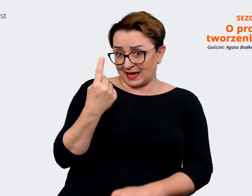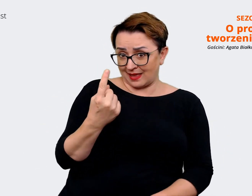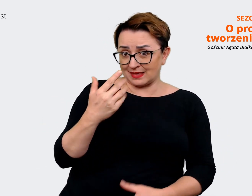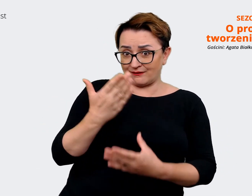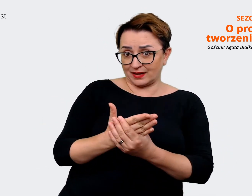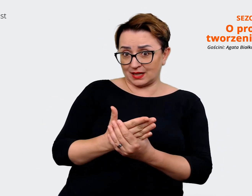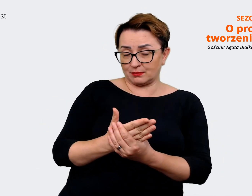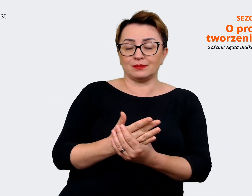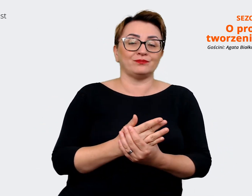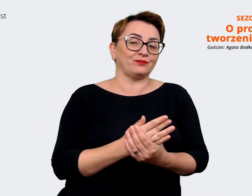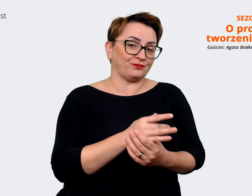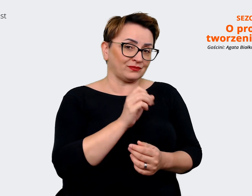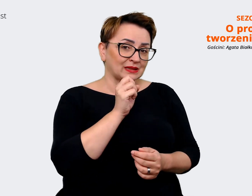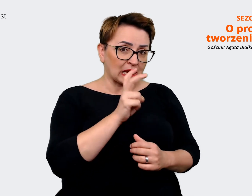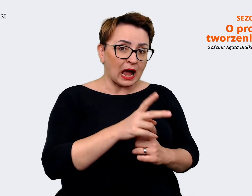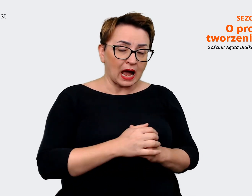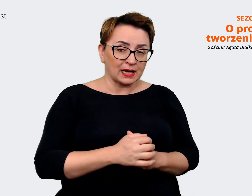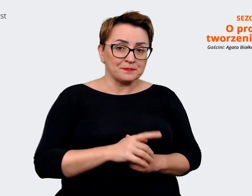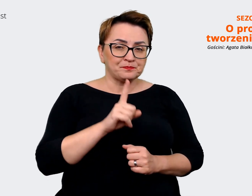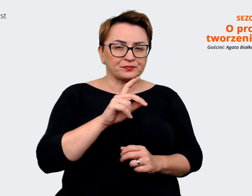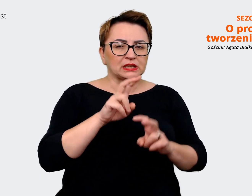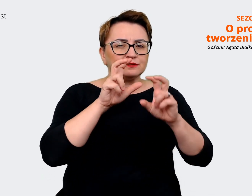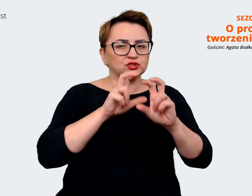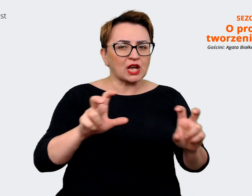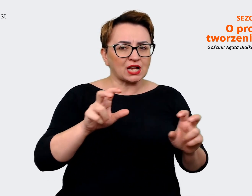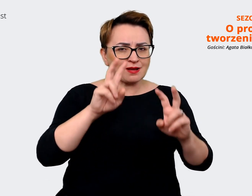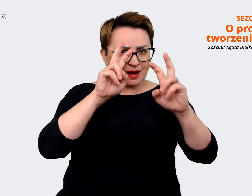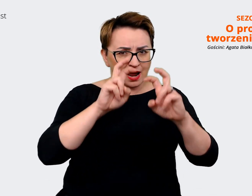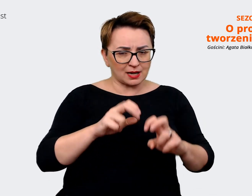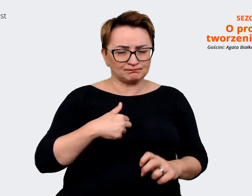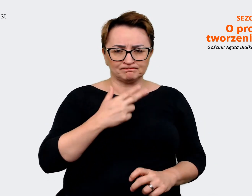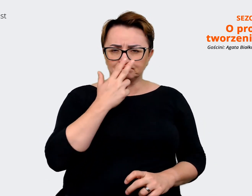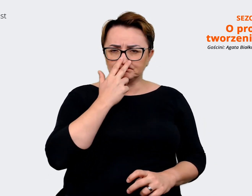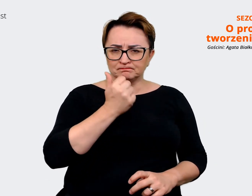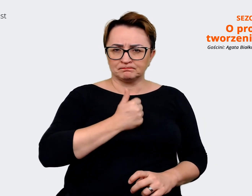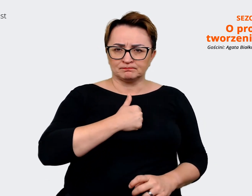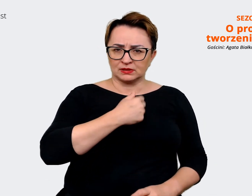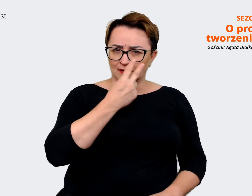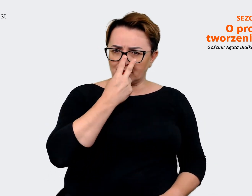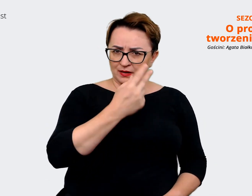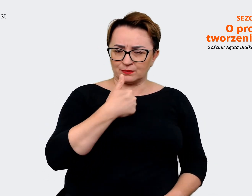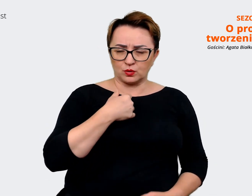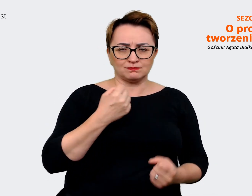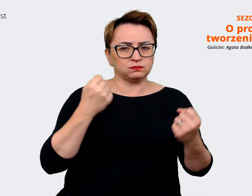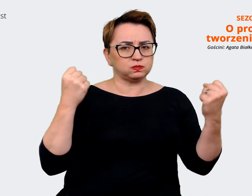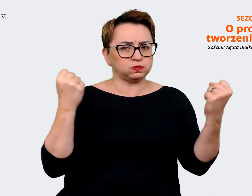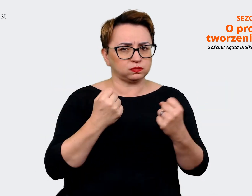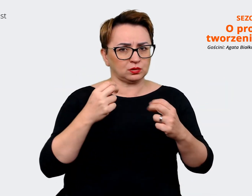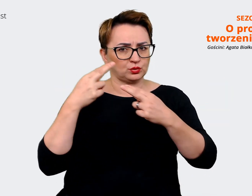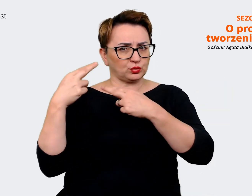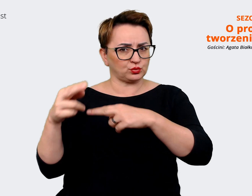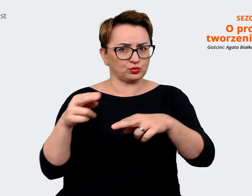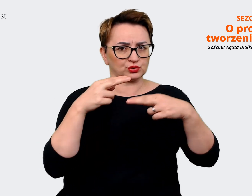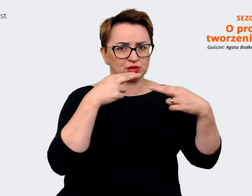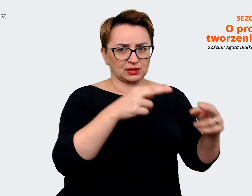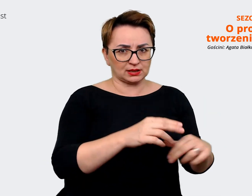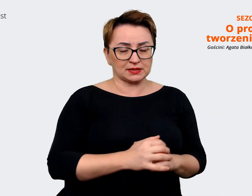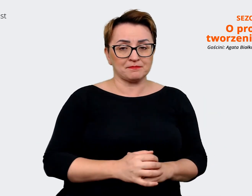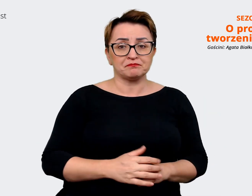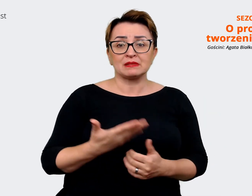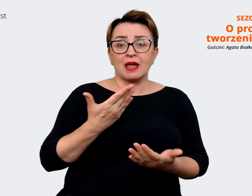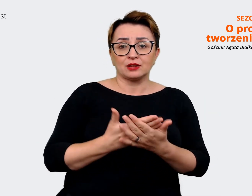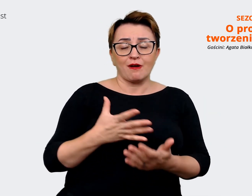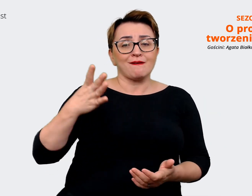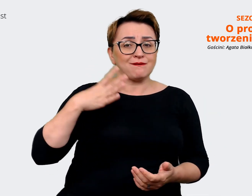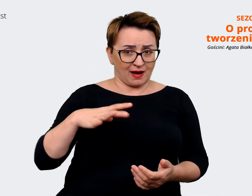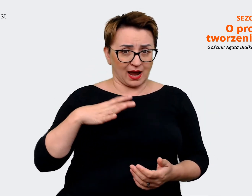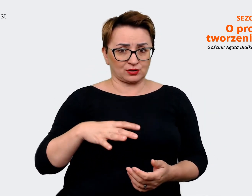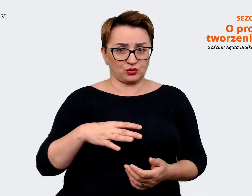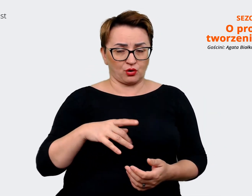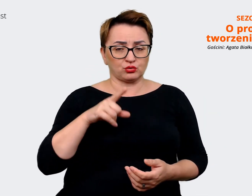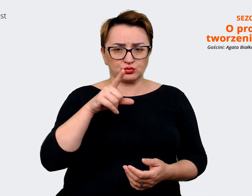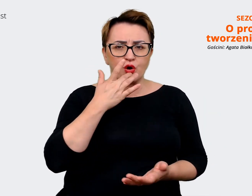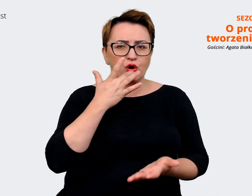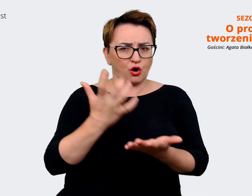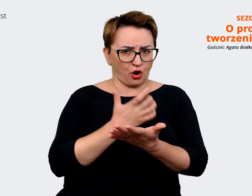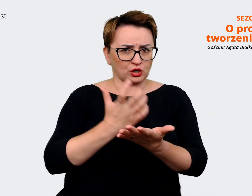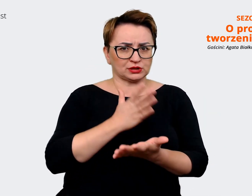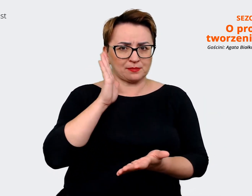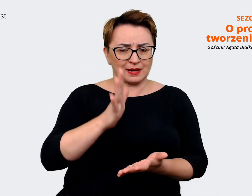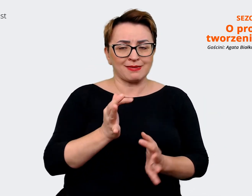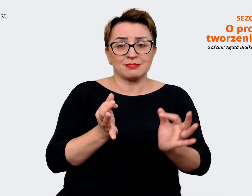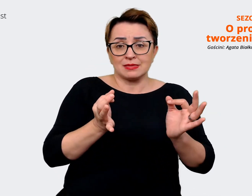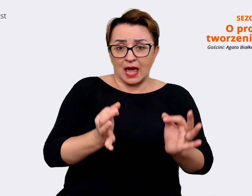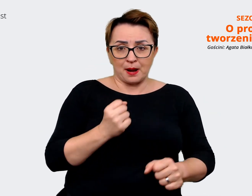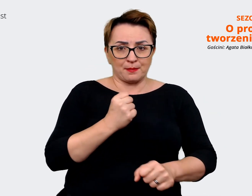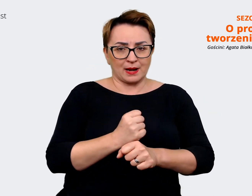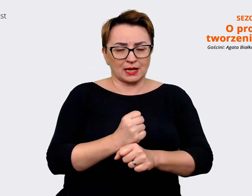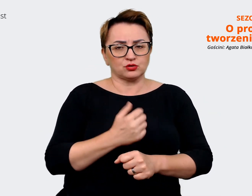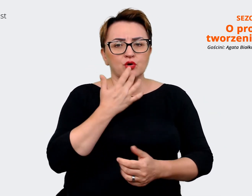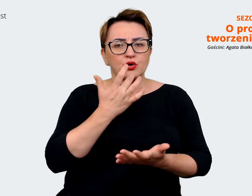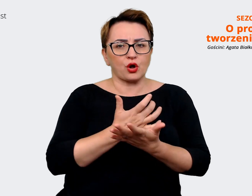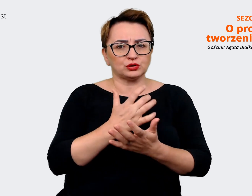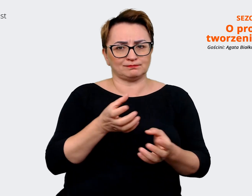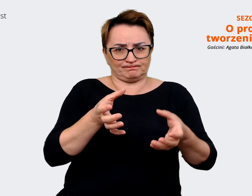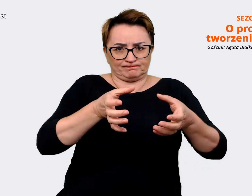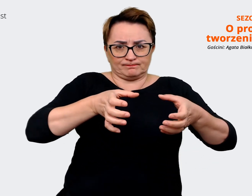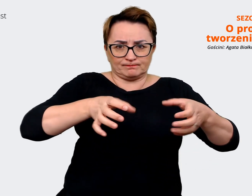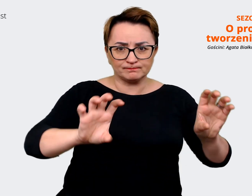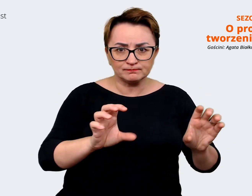However, during these analyses, we clearly saw that there are significant differences between us, and it will be beneficial for us to continue using two separate message houses that are similar to each other. It was evident when we were working on this, we weren't fully integrated yet.